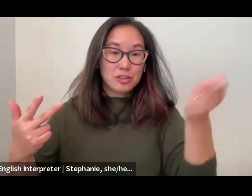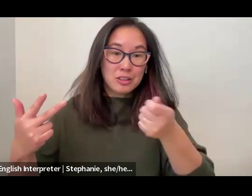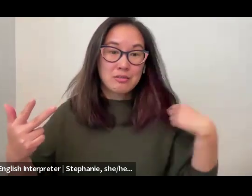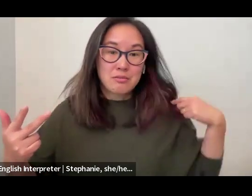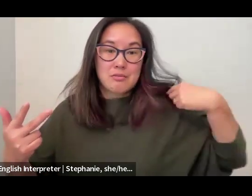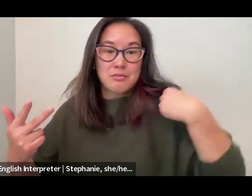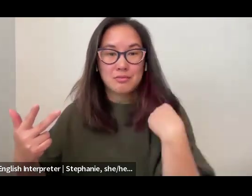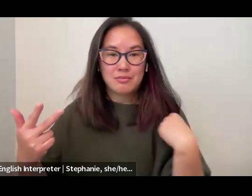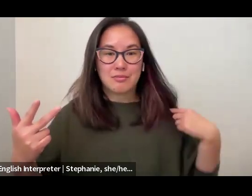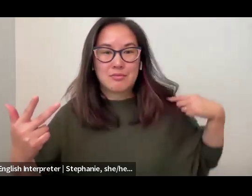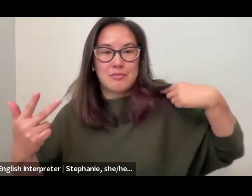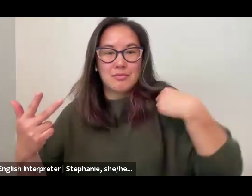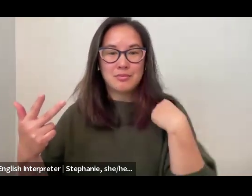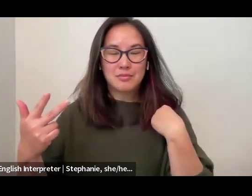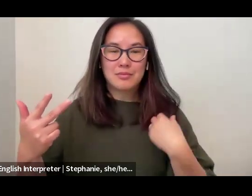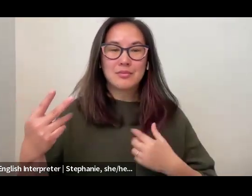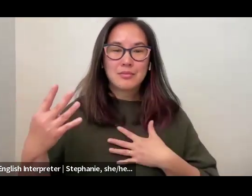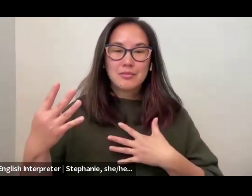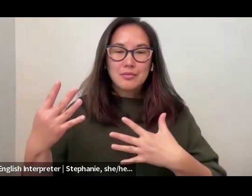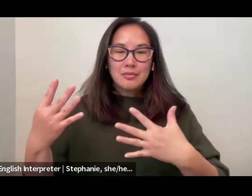Four. One more breath.